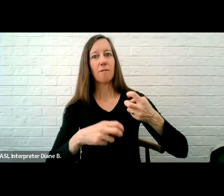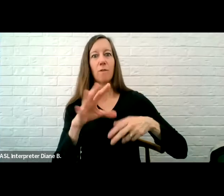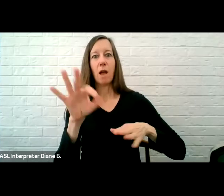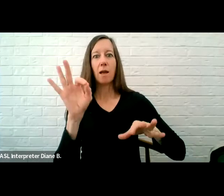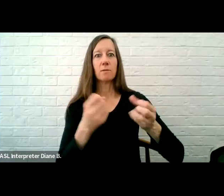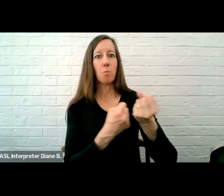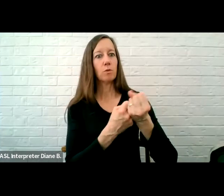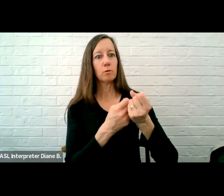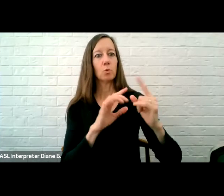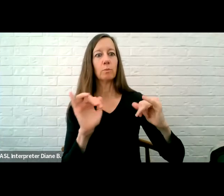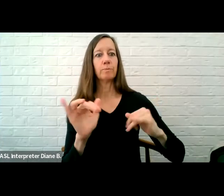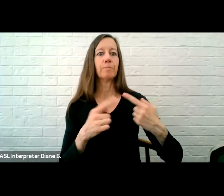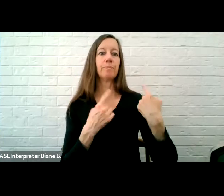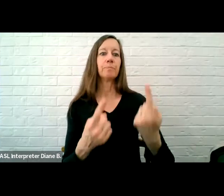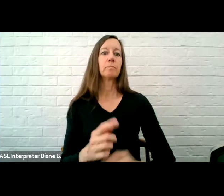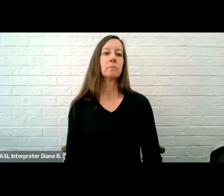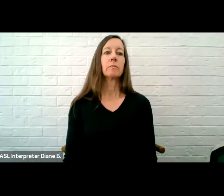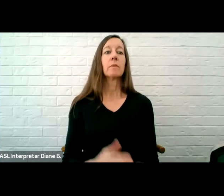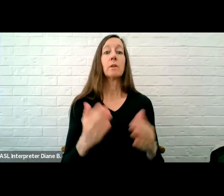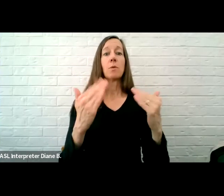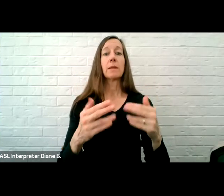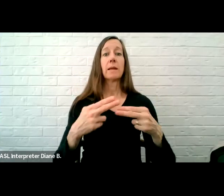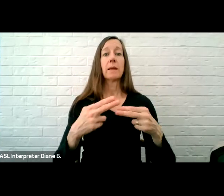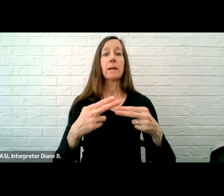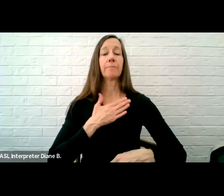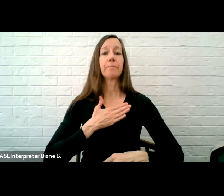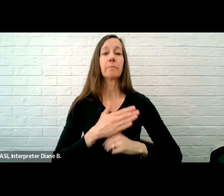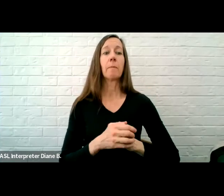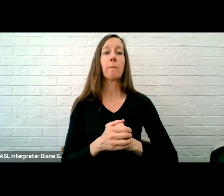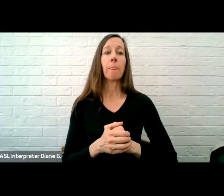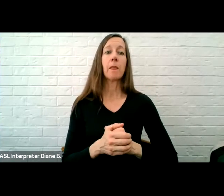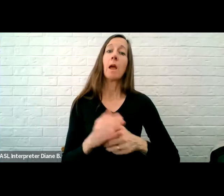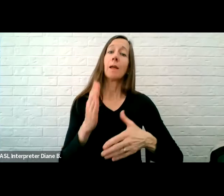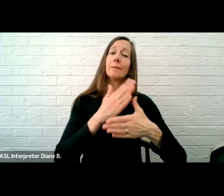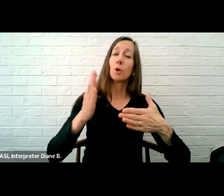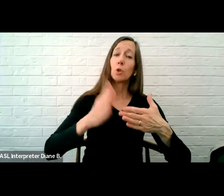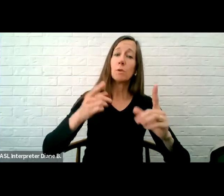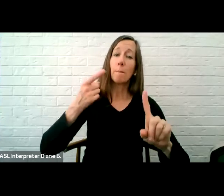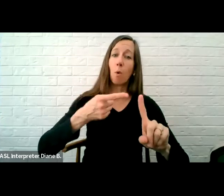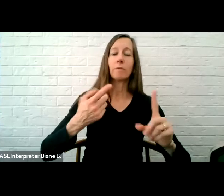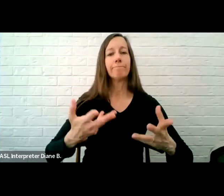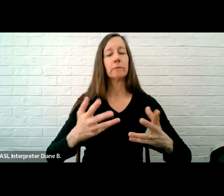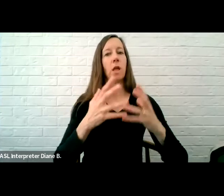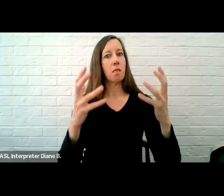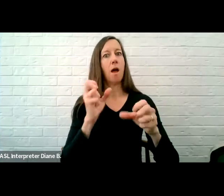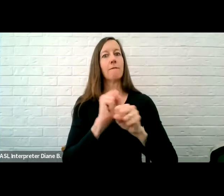So in conclusion, there's just a lot of work to do in order to make sure that individuals with